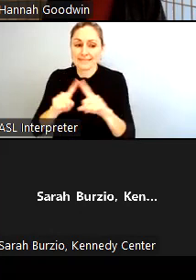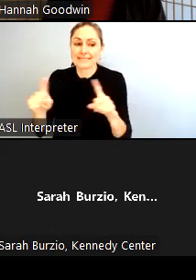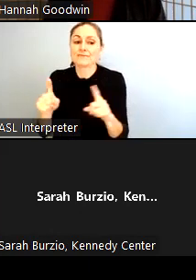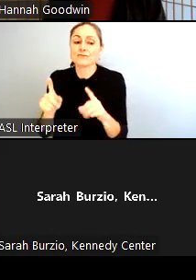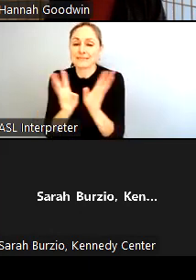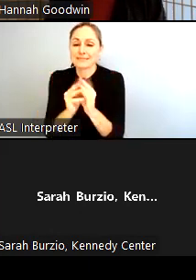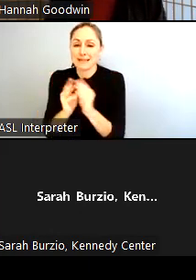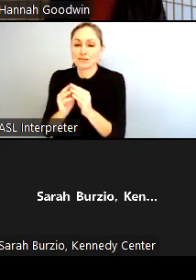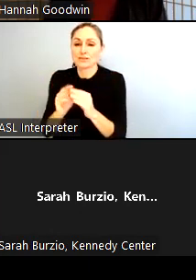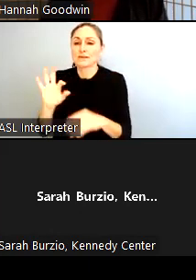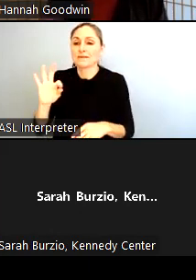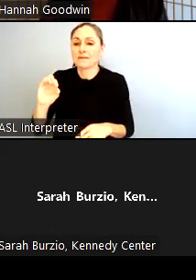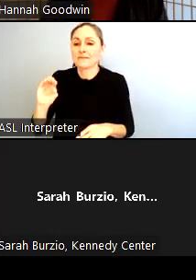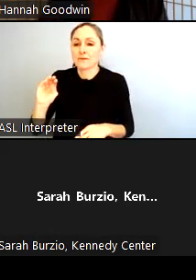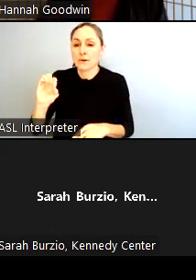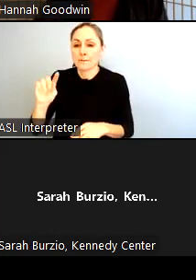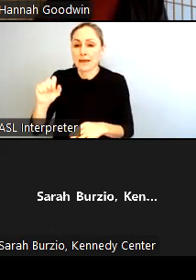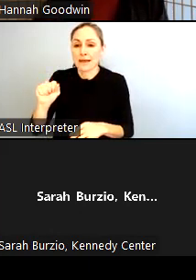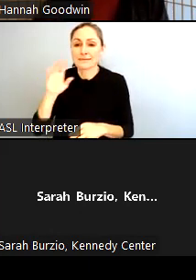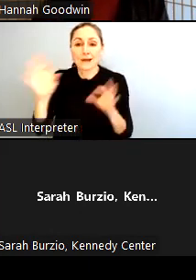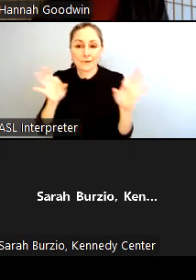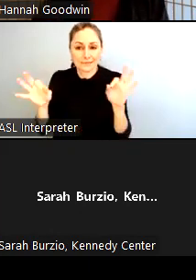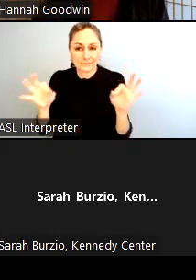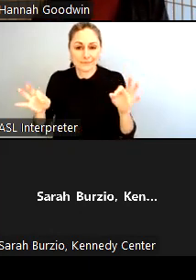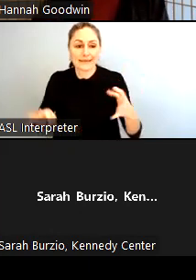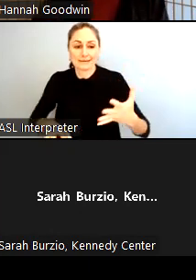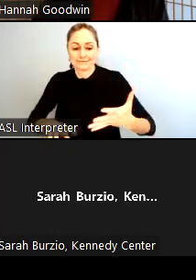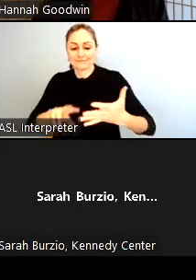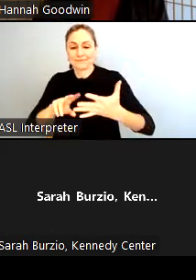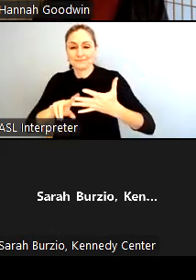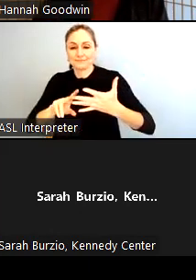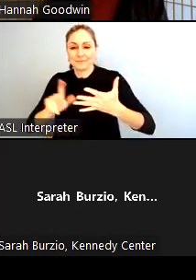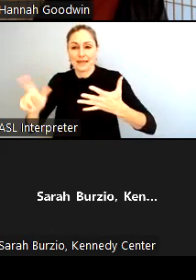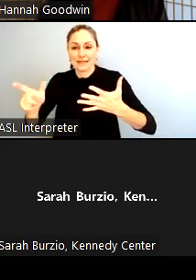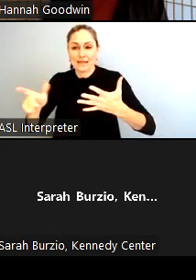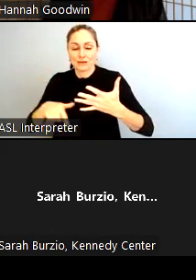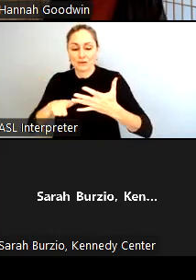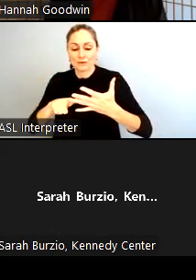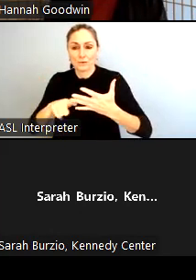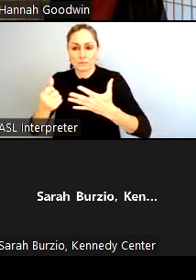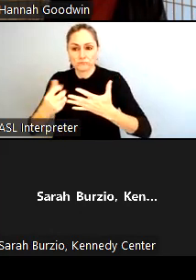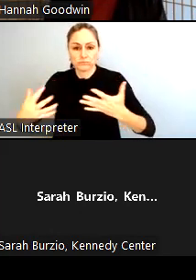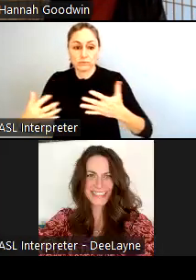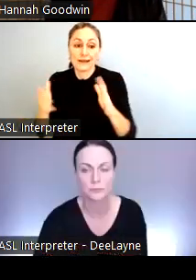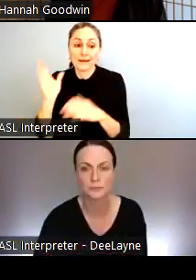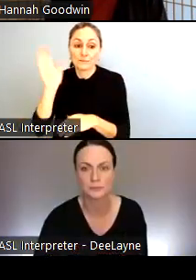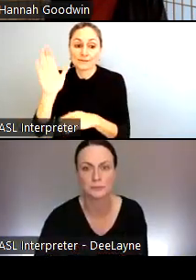and I will go over that a little bit later. And your presentation team, if that's applicable.